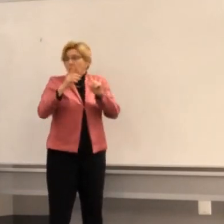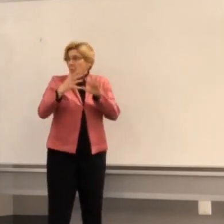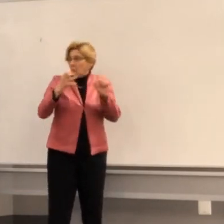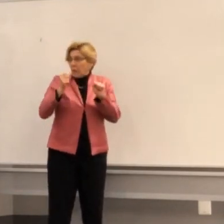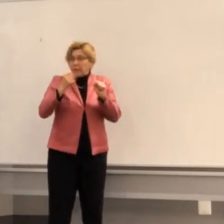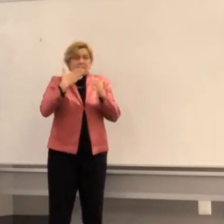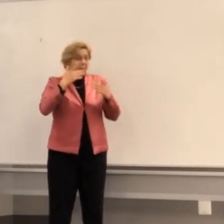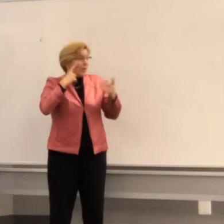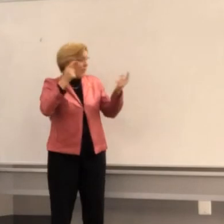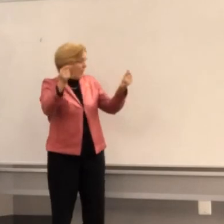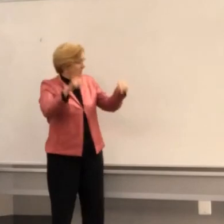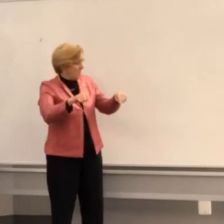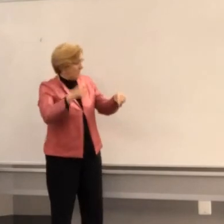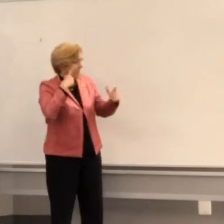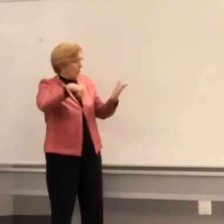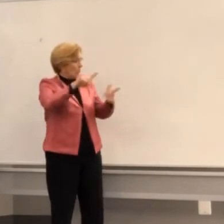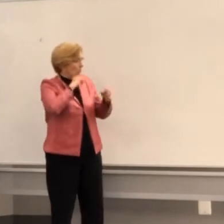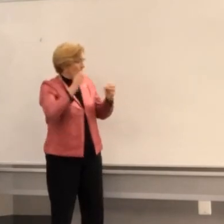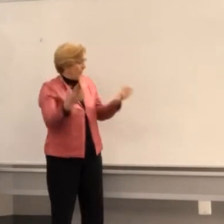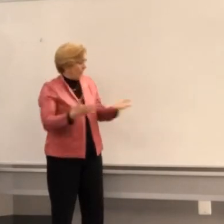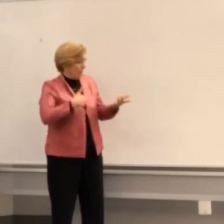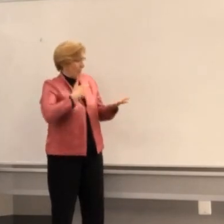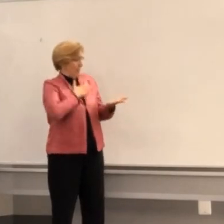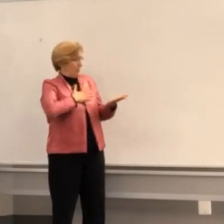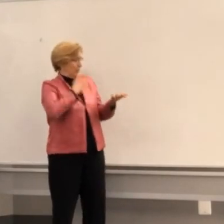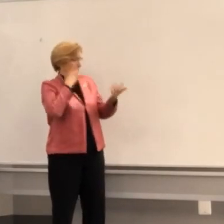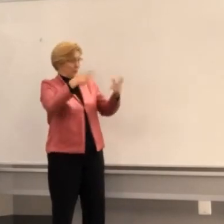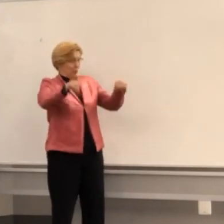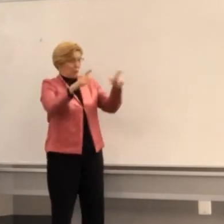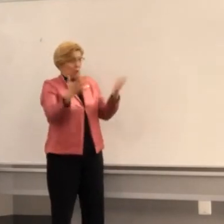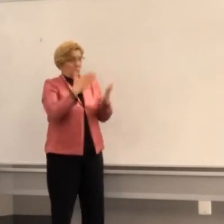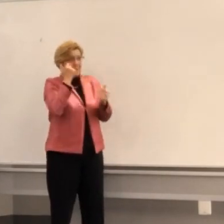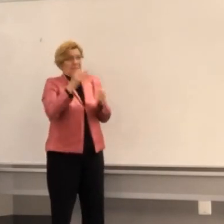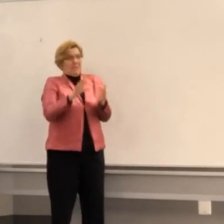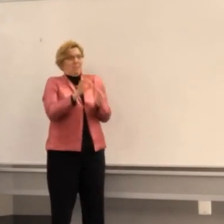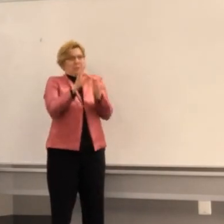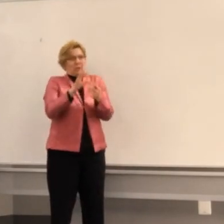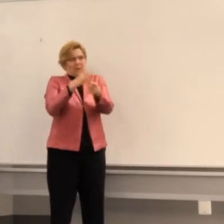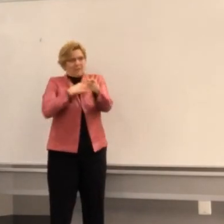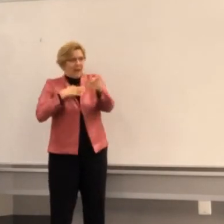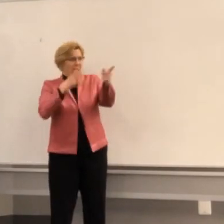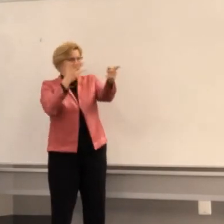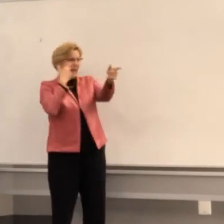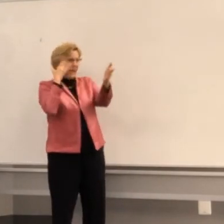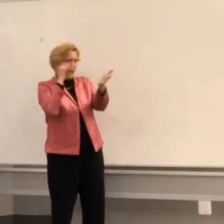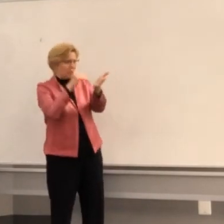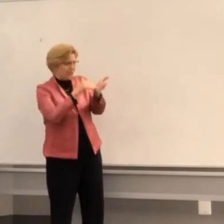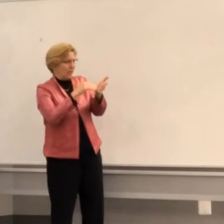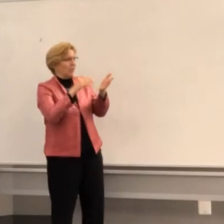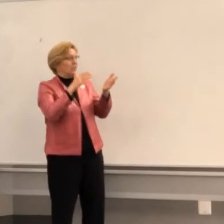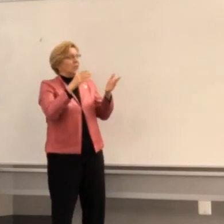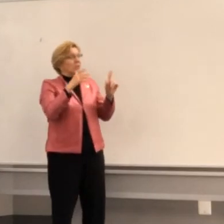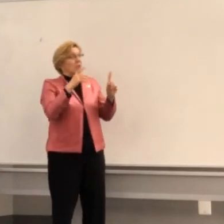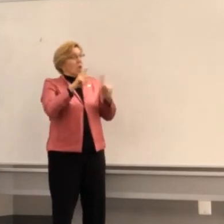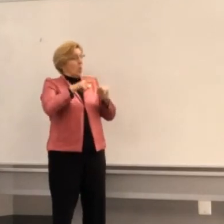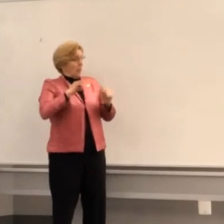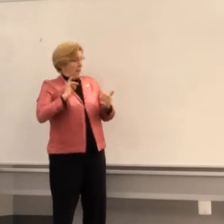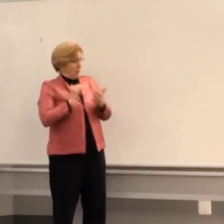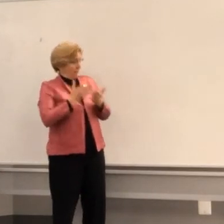[President Cordano] So, two things that I would say, very quickly I just want to thank everyone for coming, for those of you that are here, I appreciate seeing the faculty,